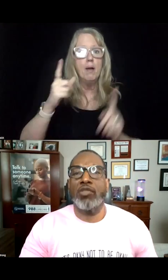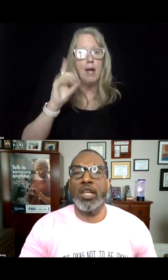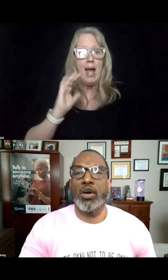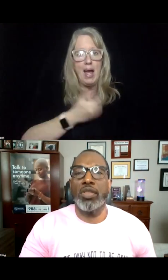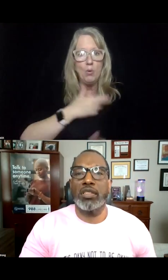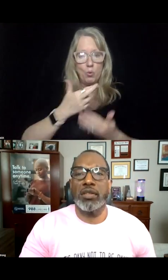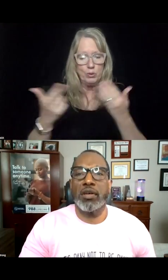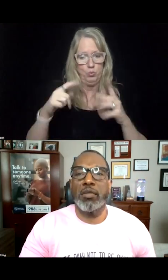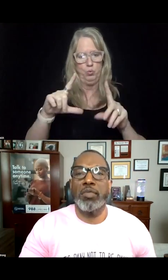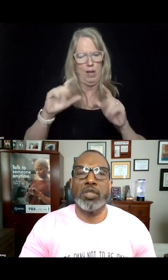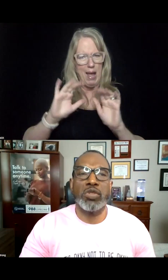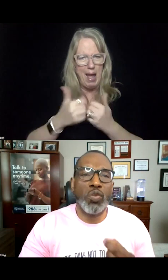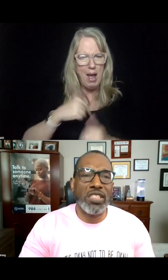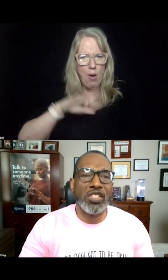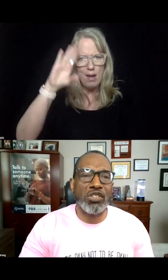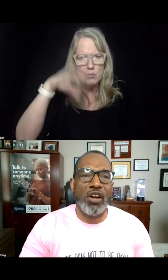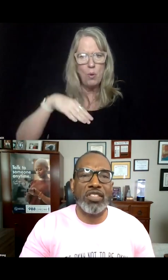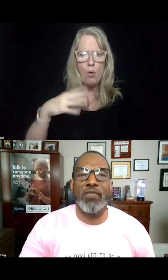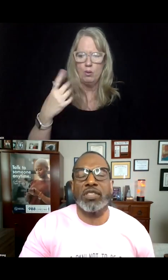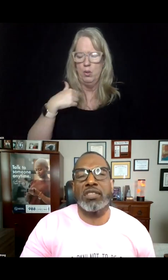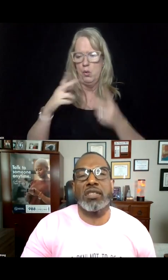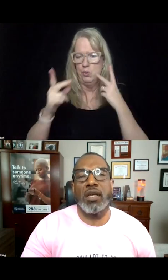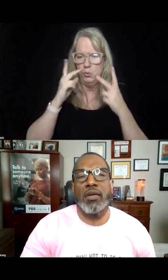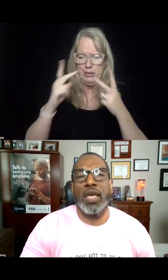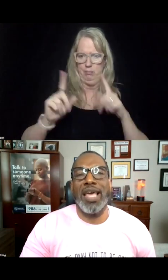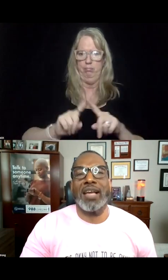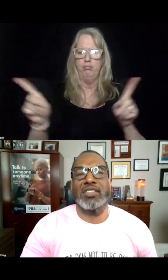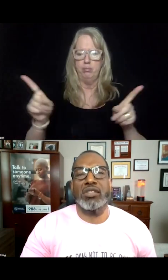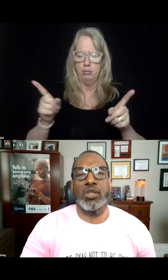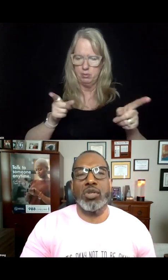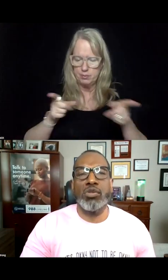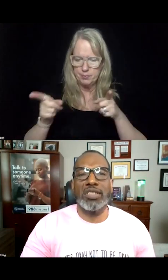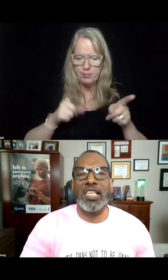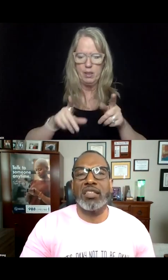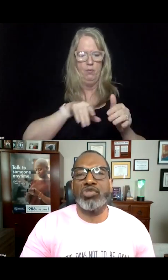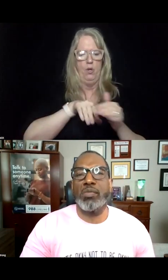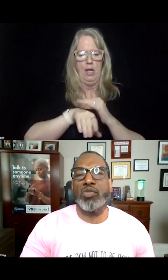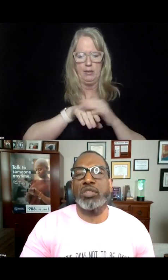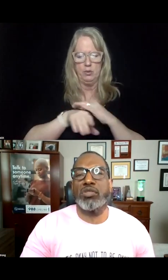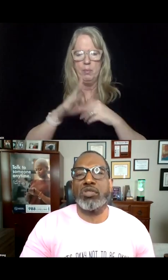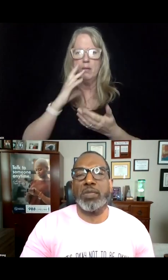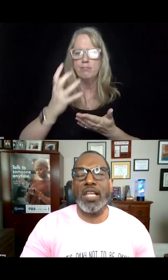HOW DO I KNOW THIS? WE SEE DIFFERENCES IN ACCESS TO RESOURCES BY